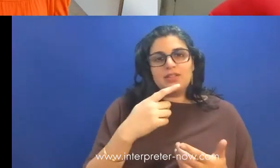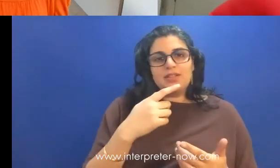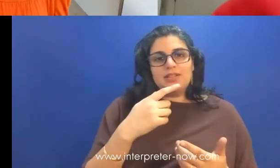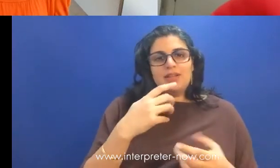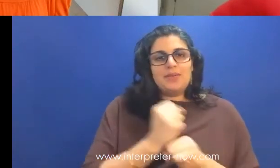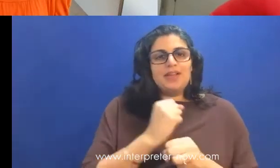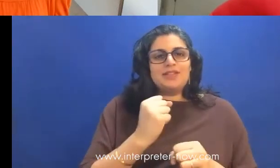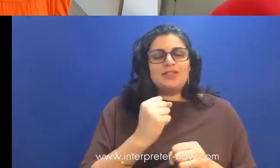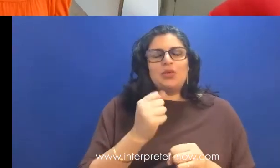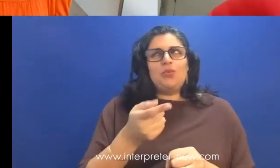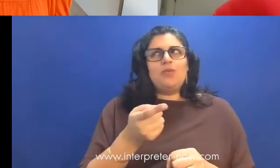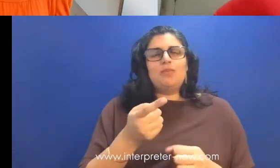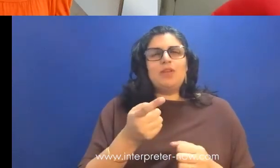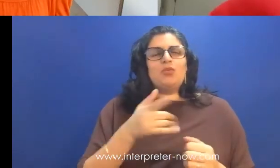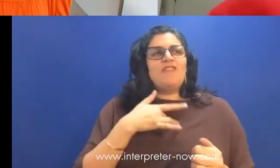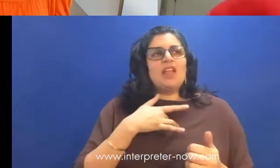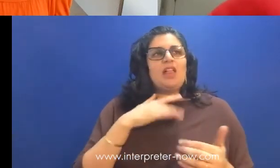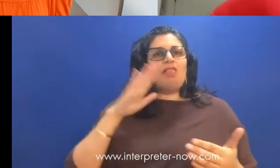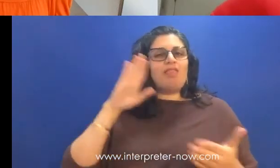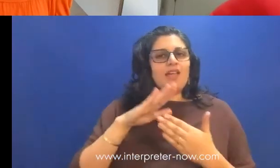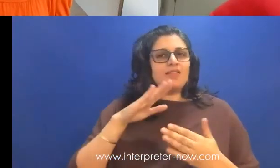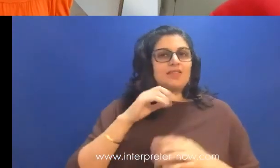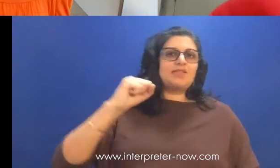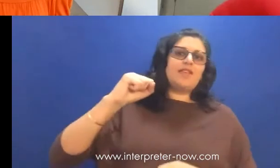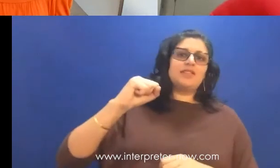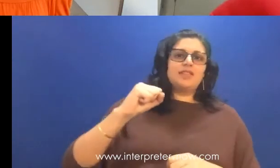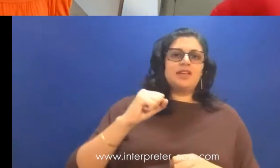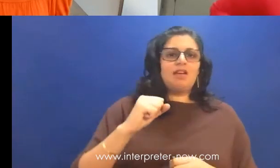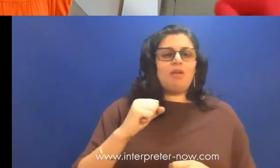or makes you less defensive than if you read a memoir, where again, there could be a little